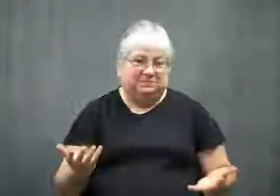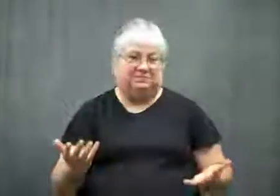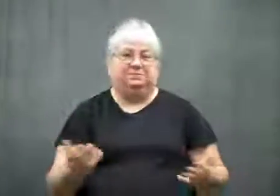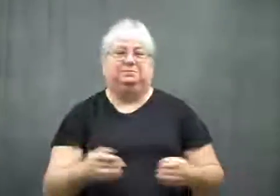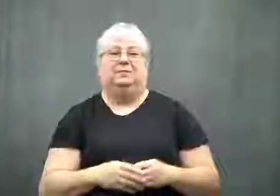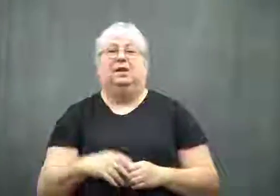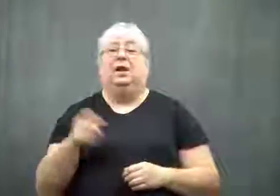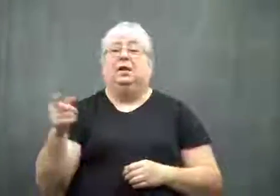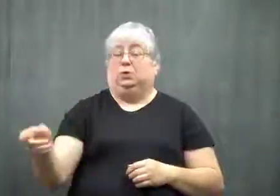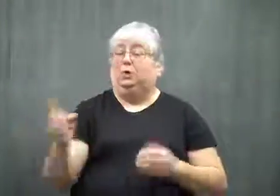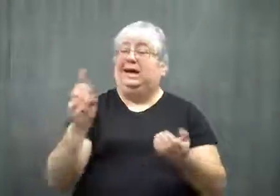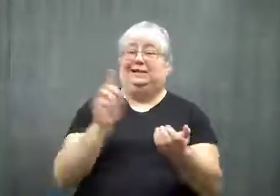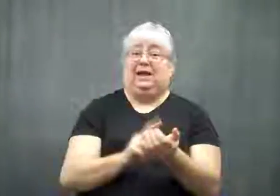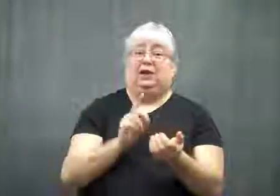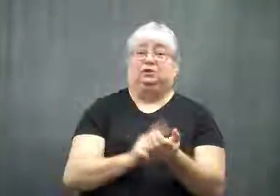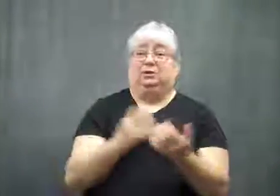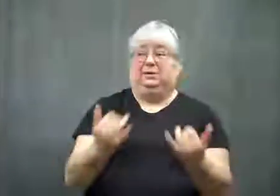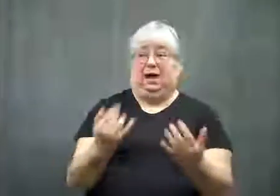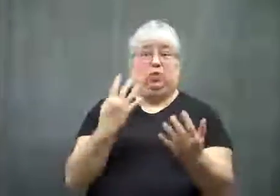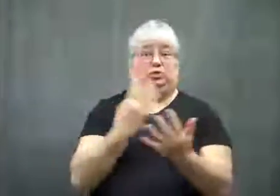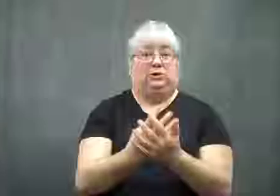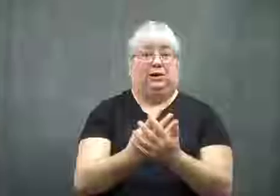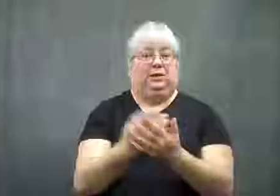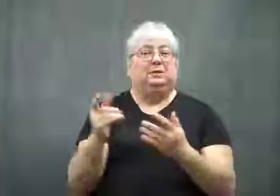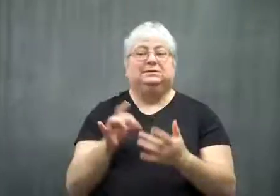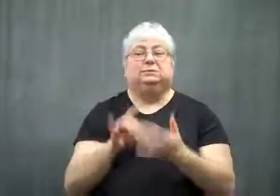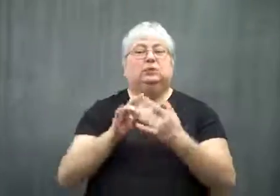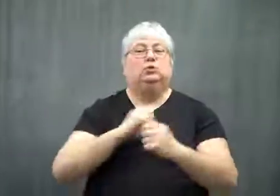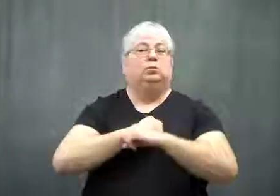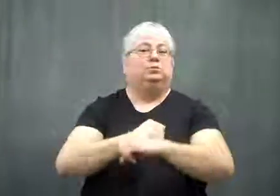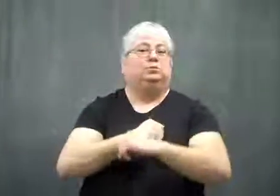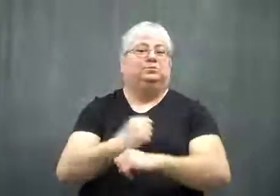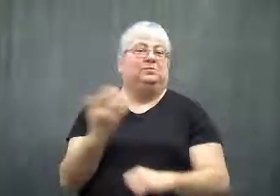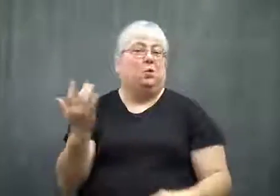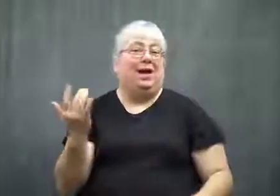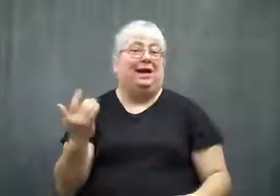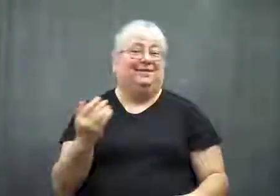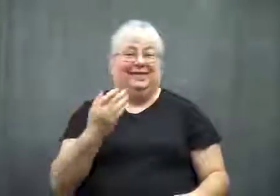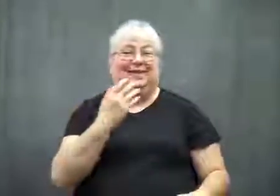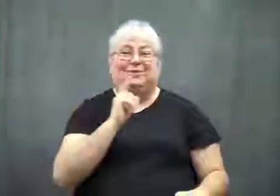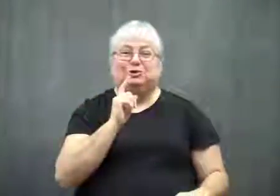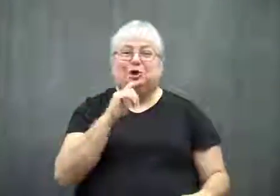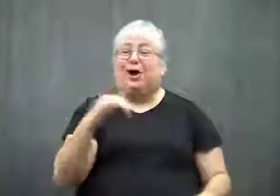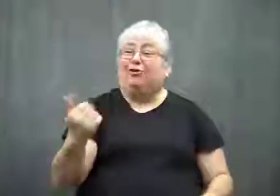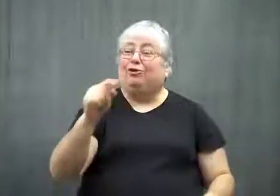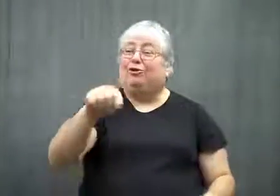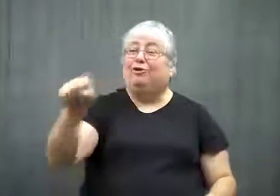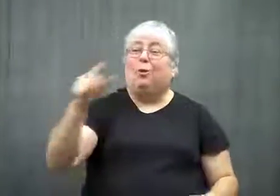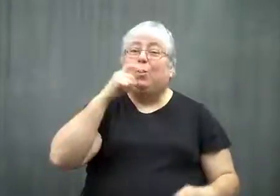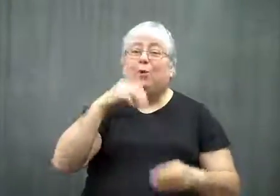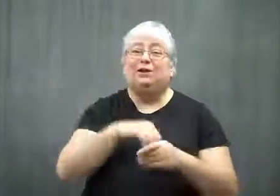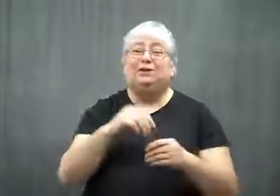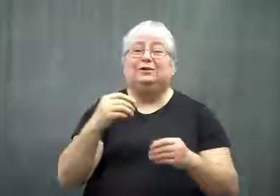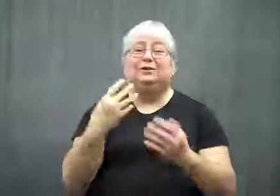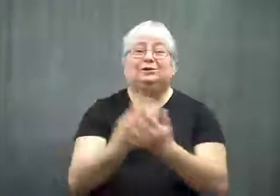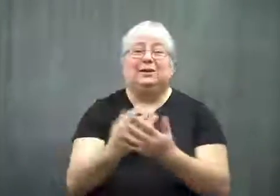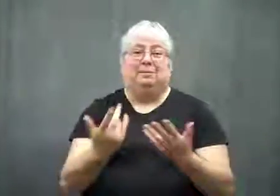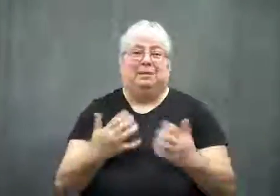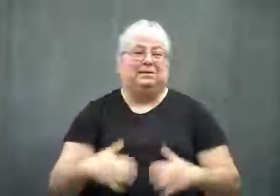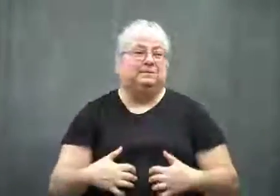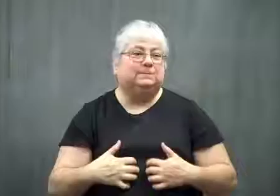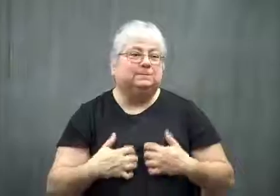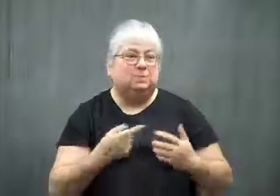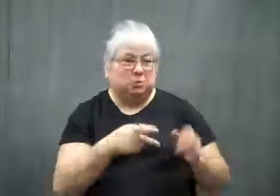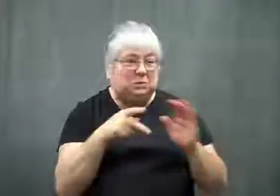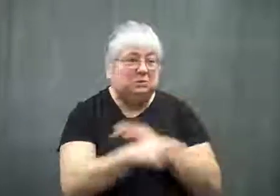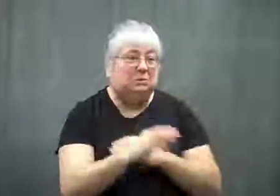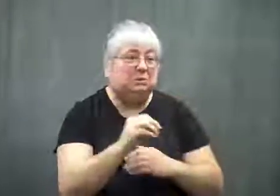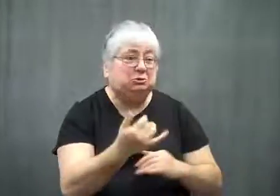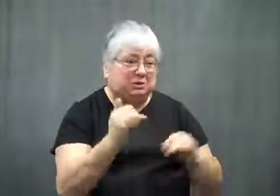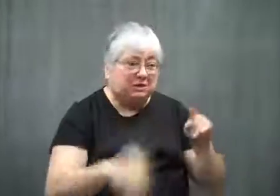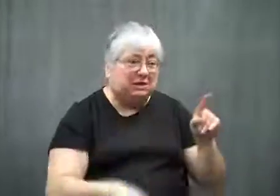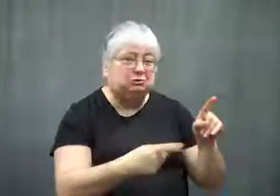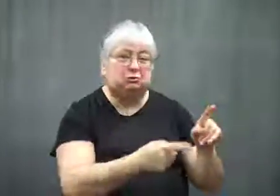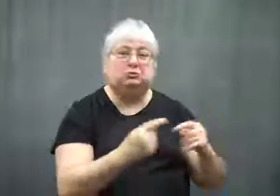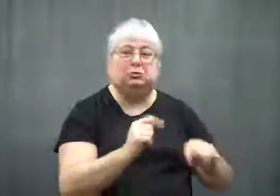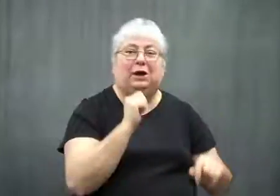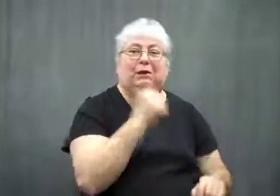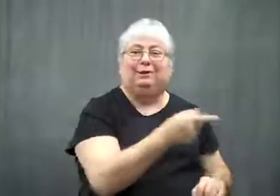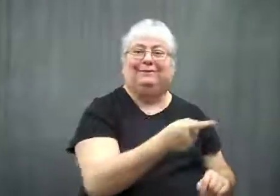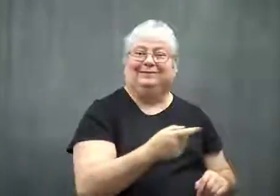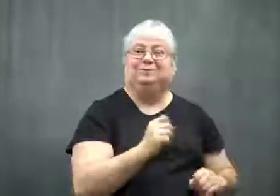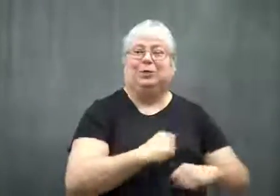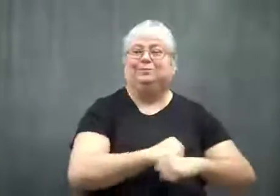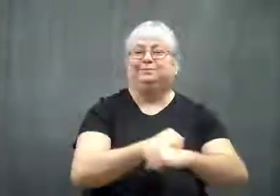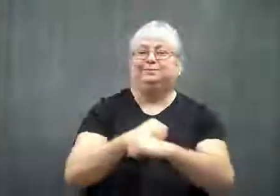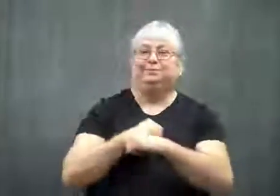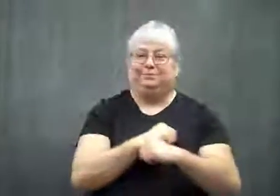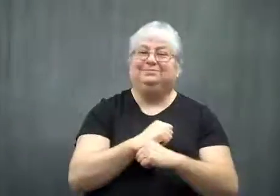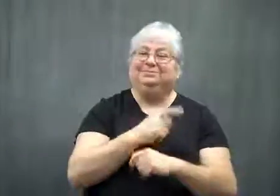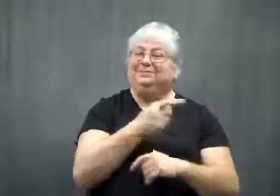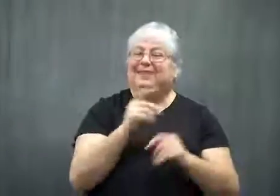Murray is under special protection in jail.